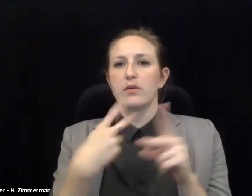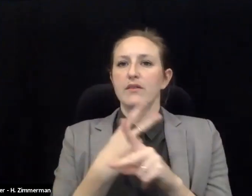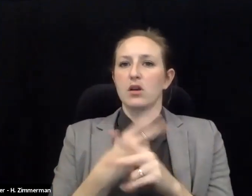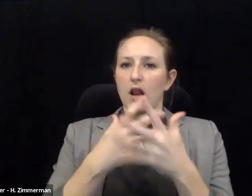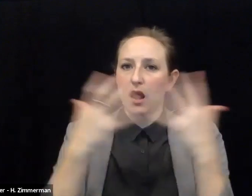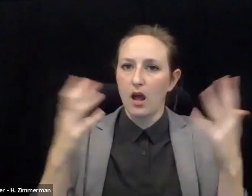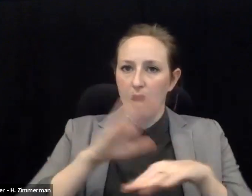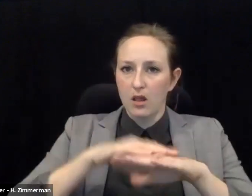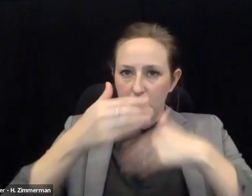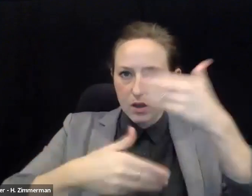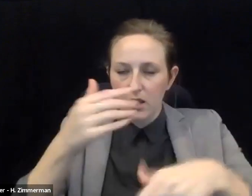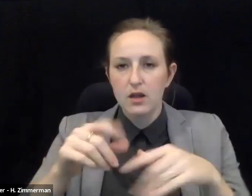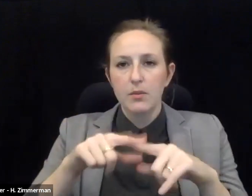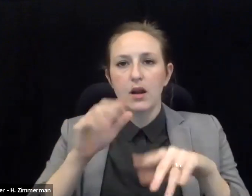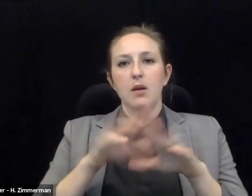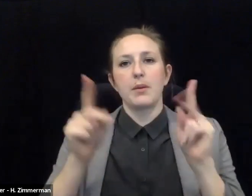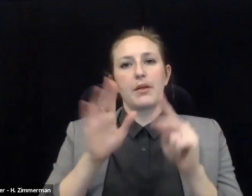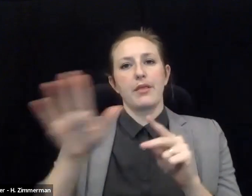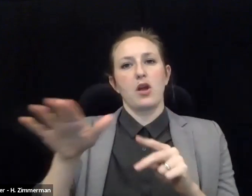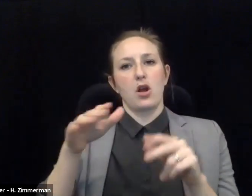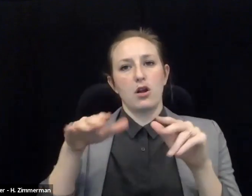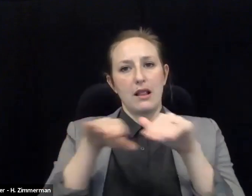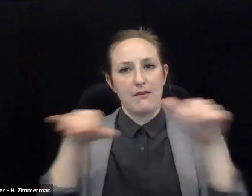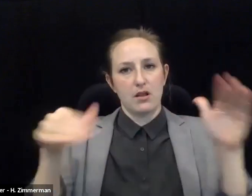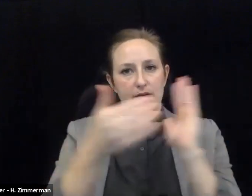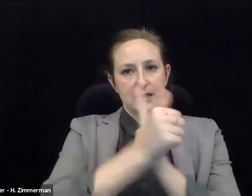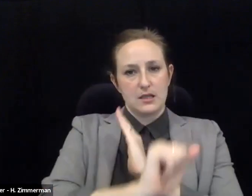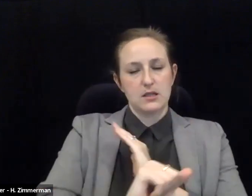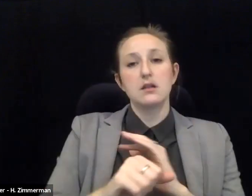people's level of expertise in this, but ultimately got to a good place. I think